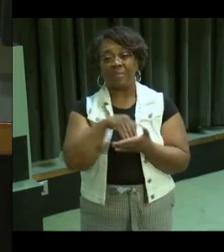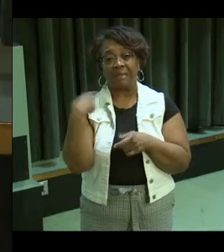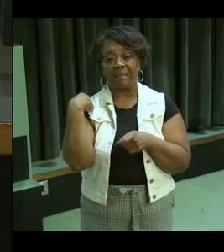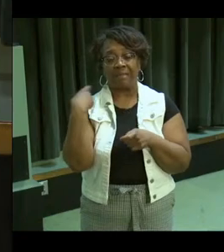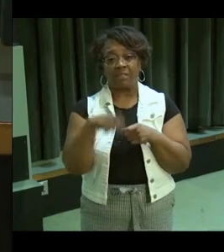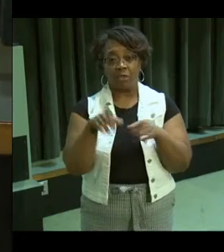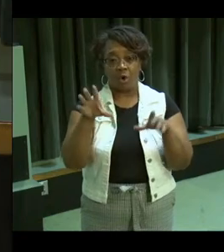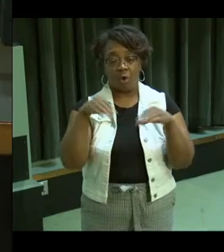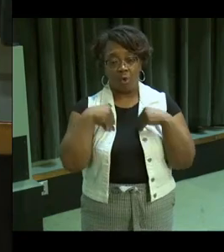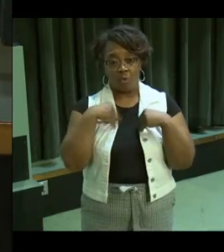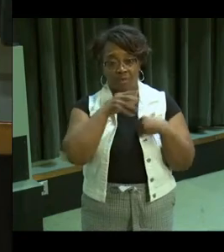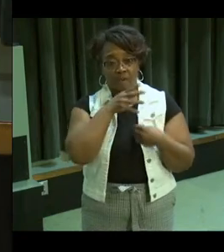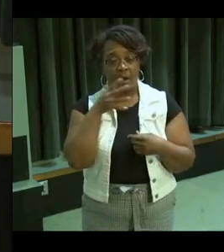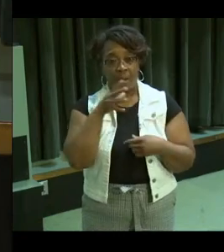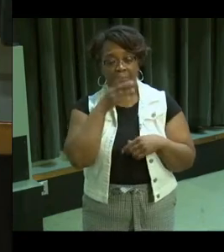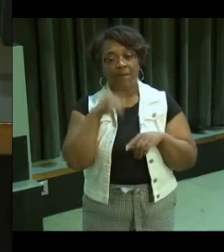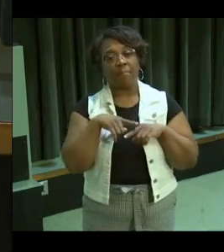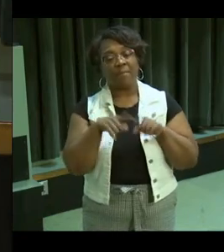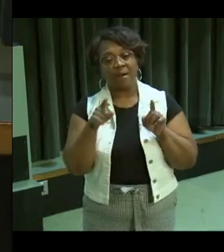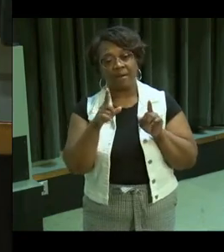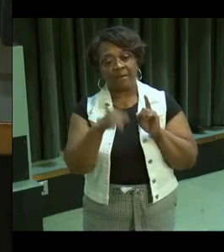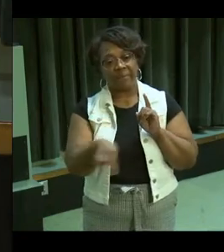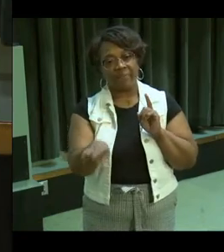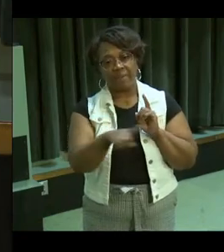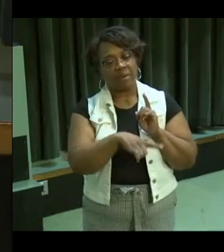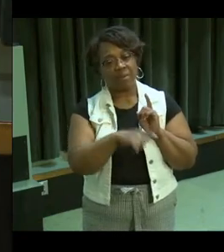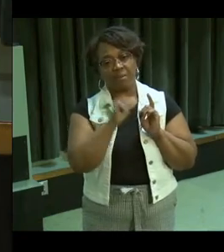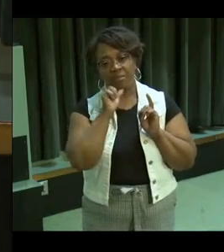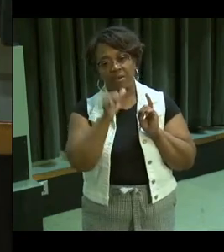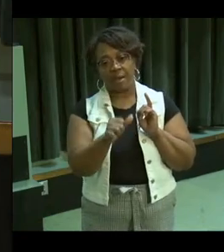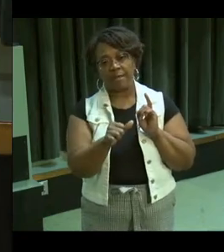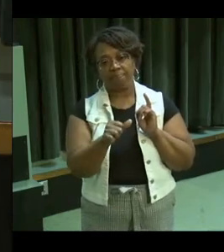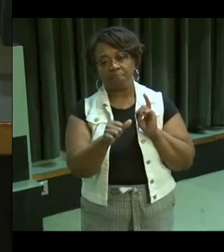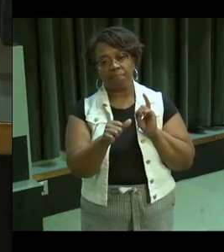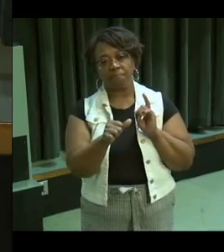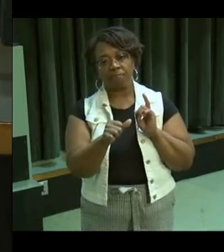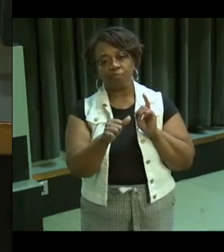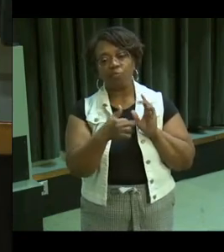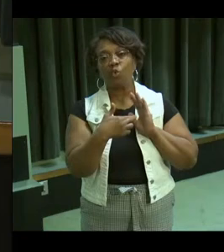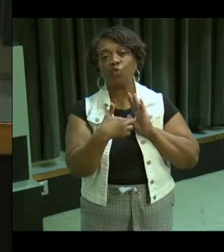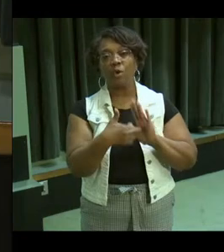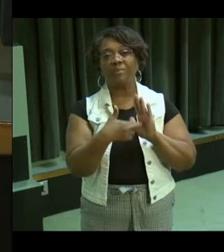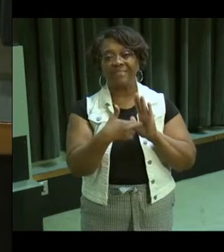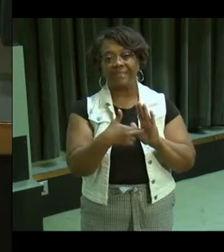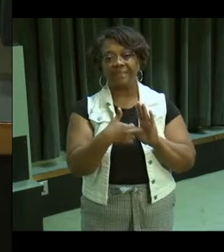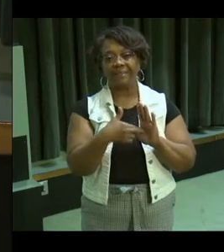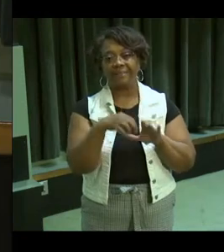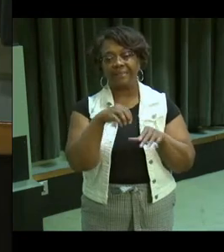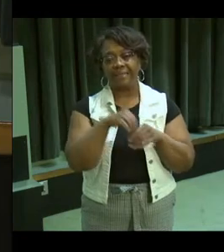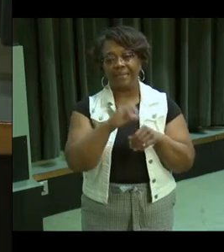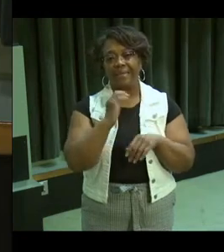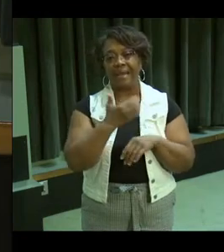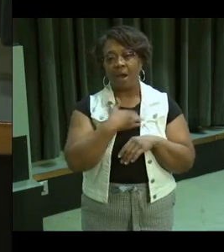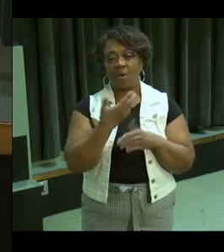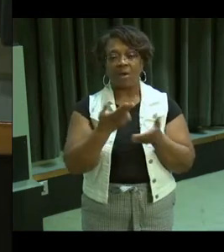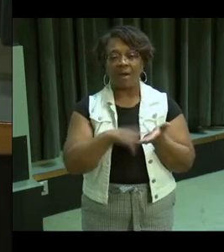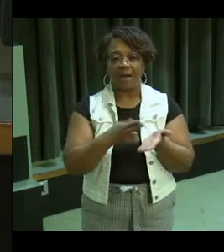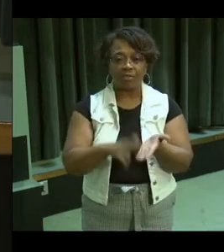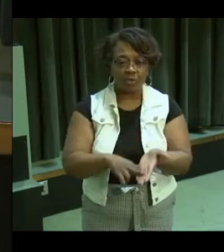Latino owned farms, but they are